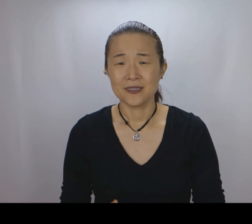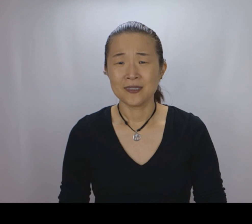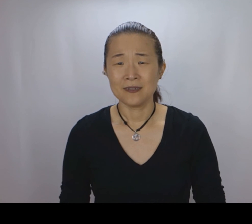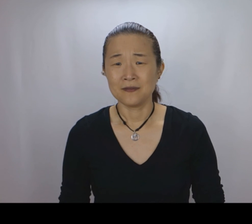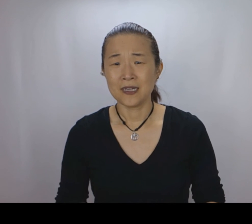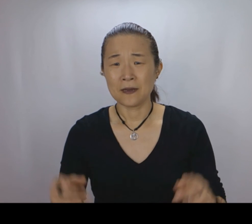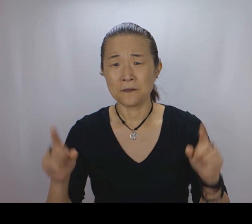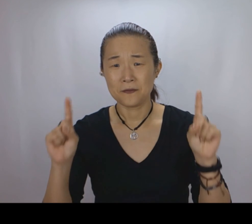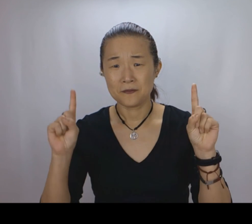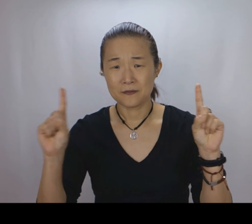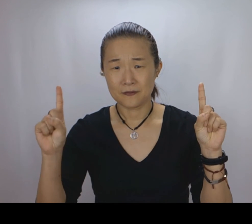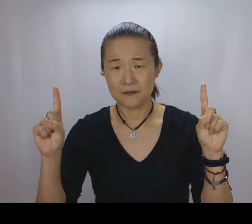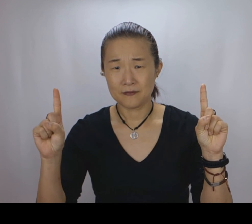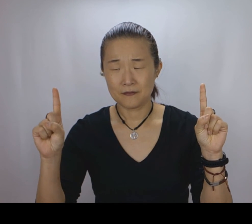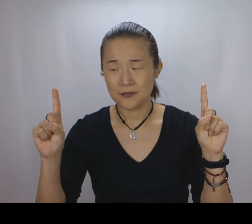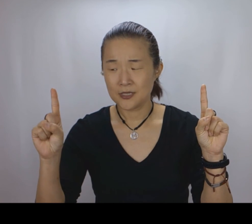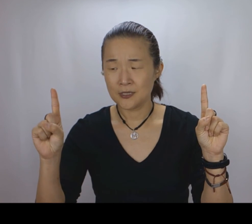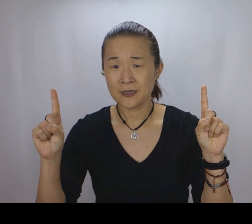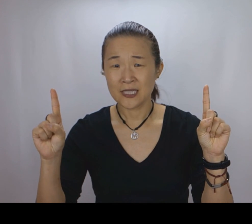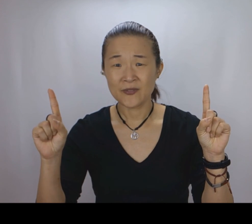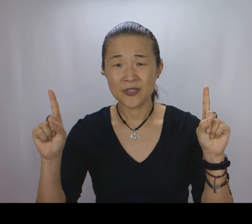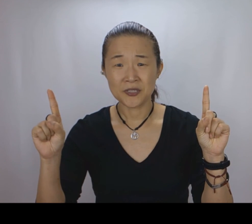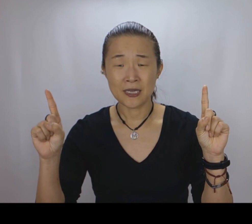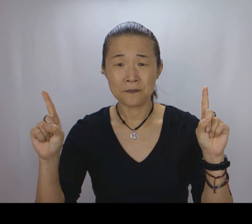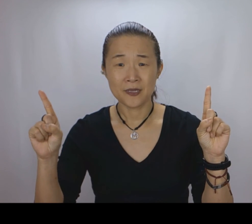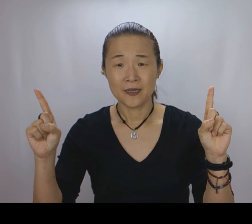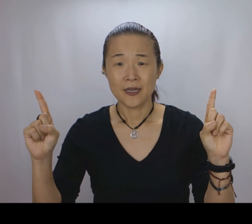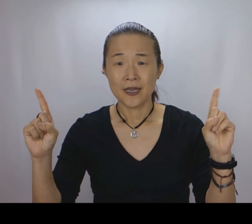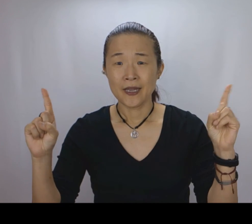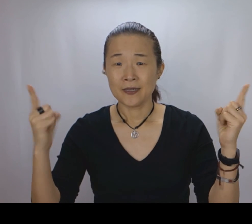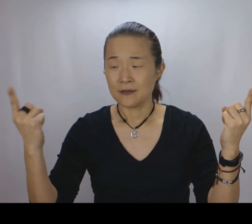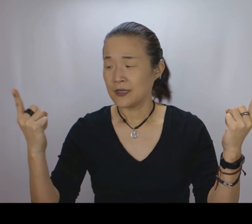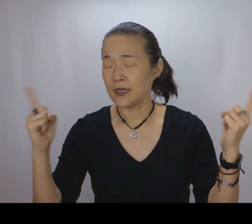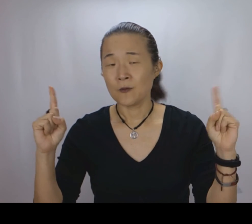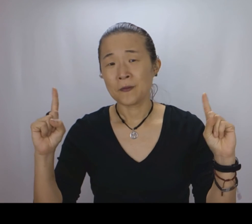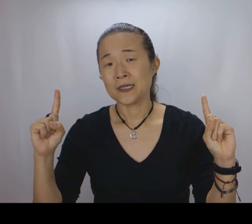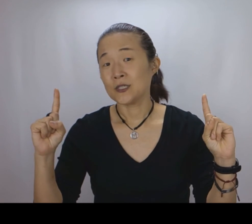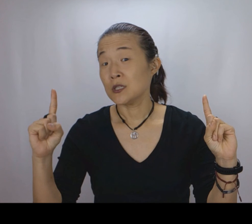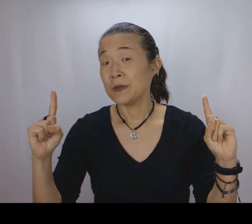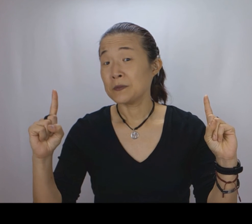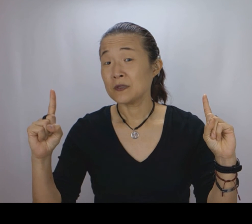So yeah, two index fingers up and it represents two people